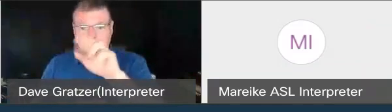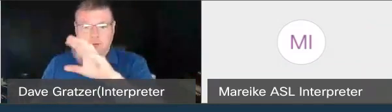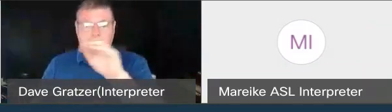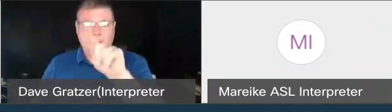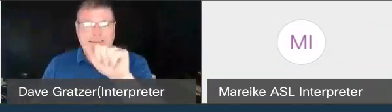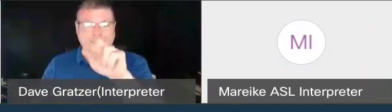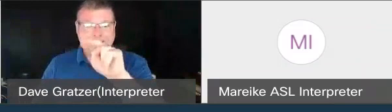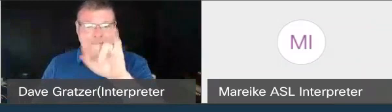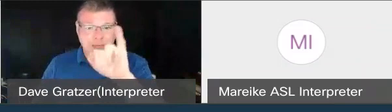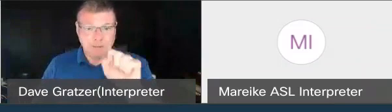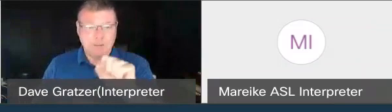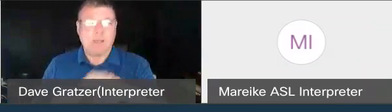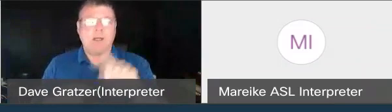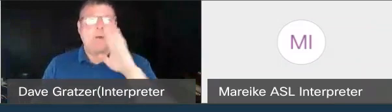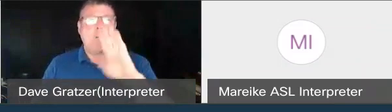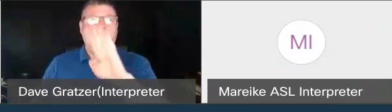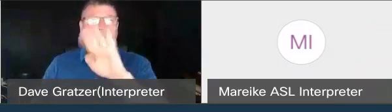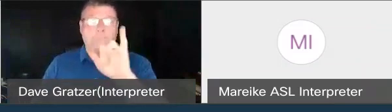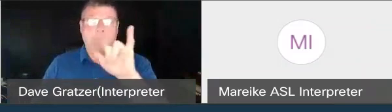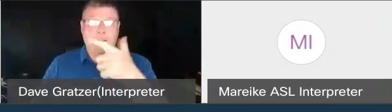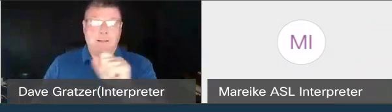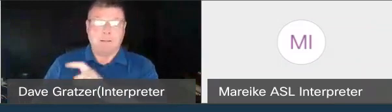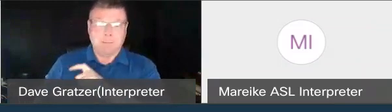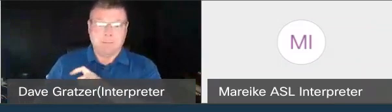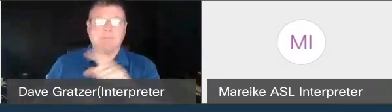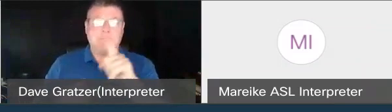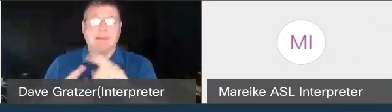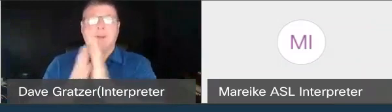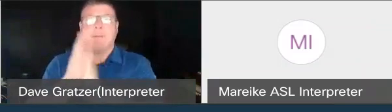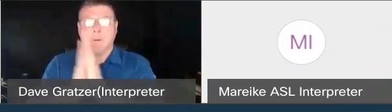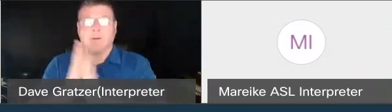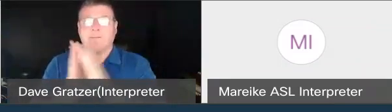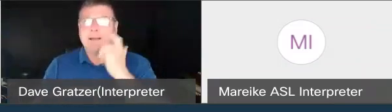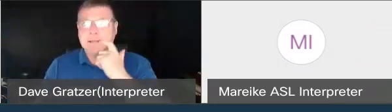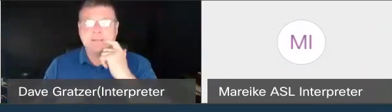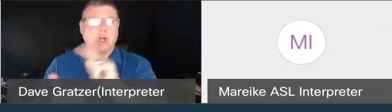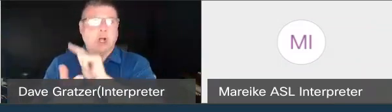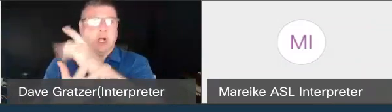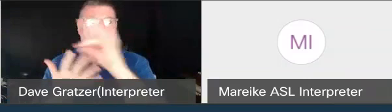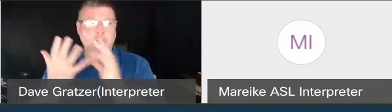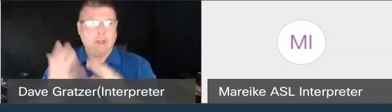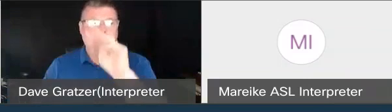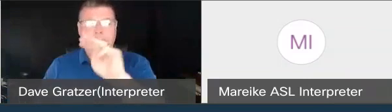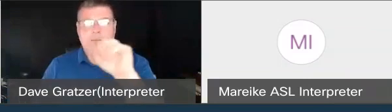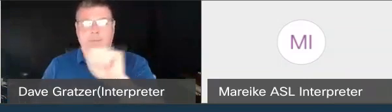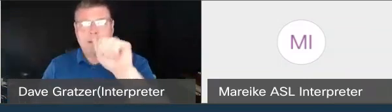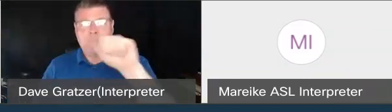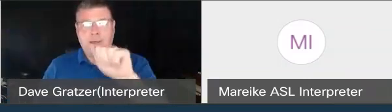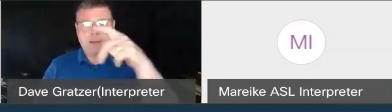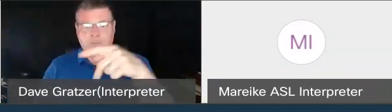will be to describe the Billings Police Department's Motivated Addiction Alternative Program. Then John and I are gonna go back and discuss how,